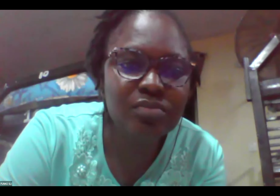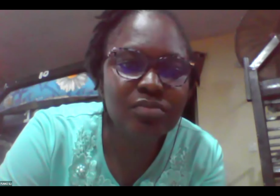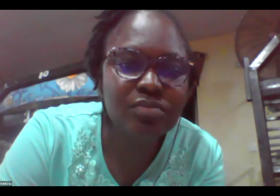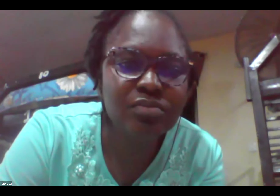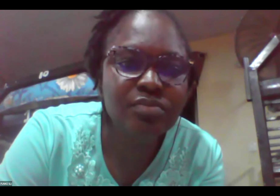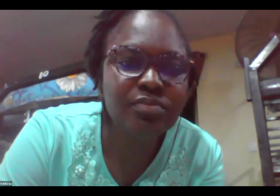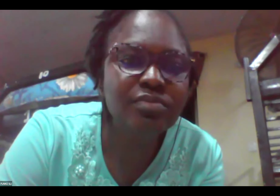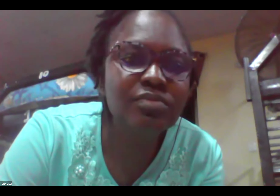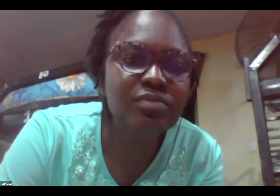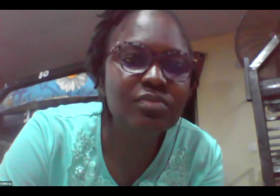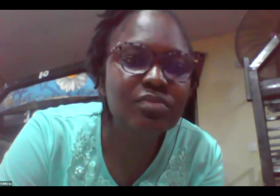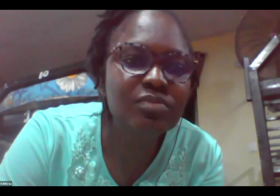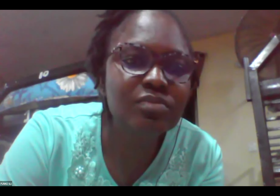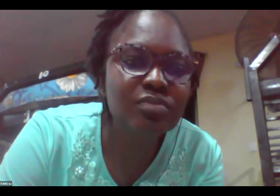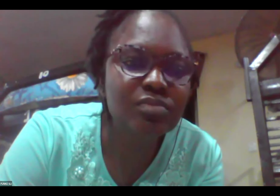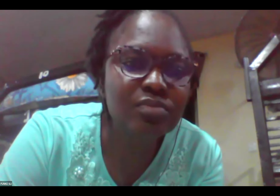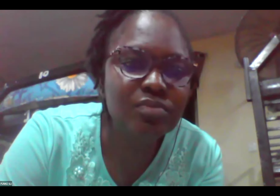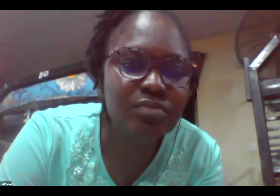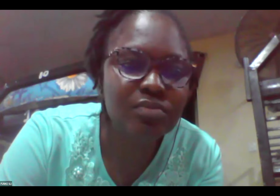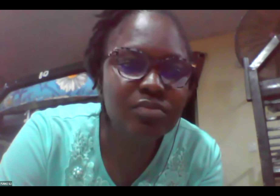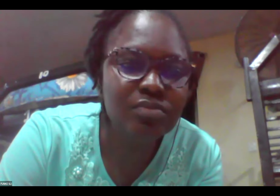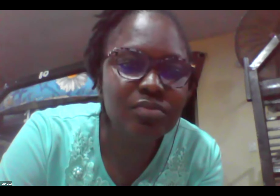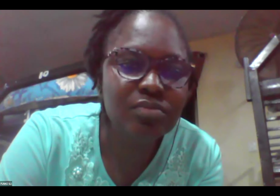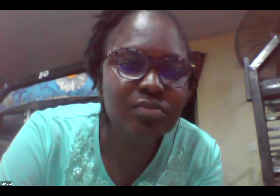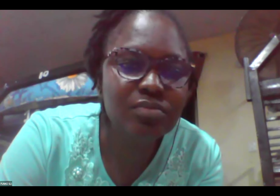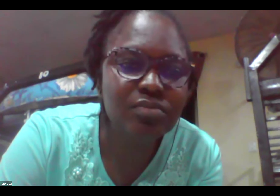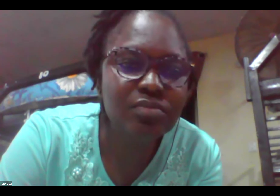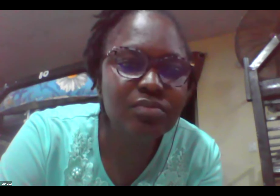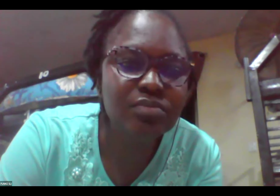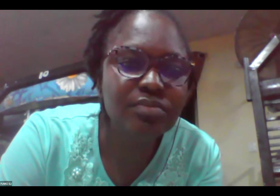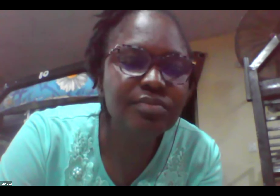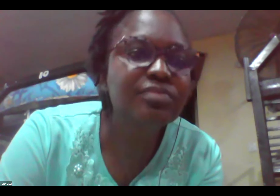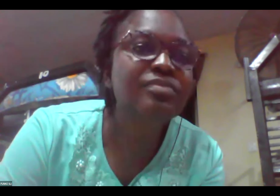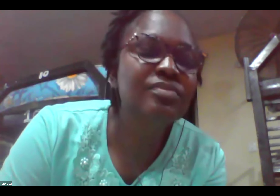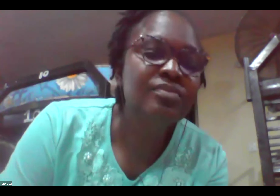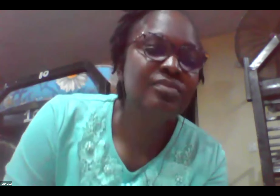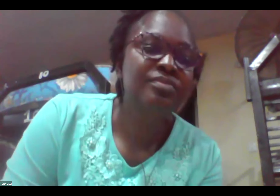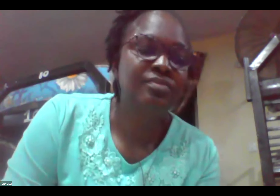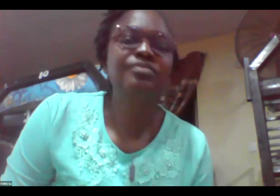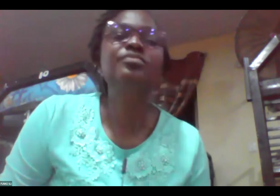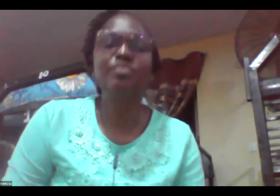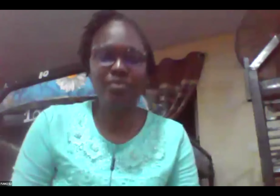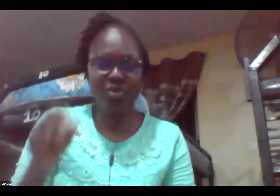sola bakre: So let's let's discuss, because I'm not sure about that. So, Madam Funke, let's discuss later.